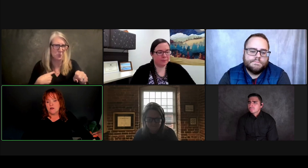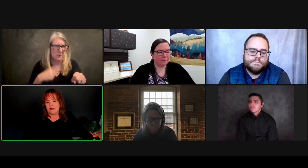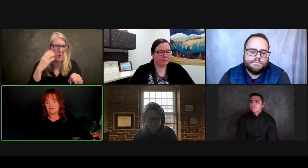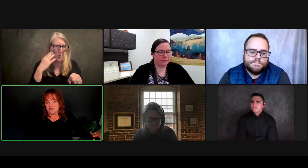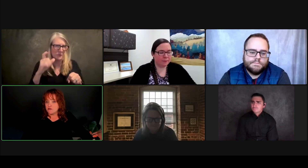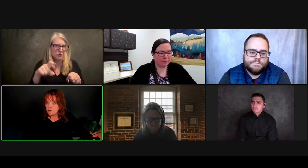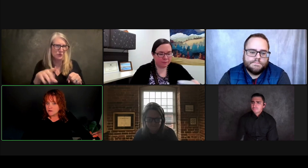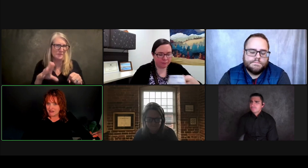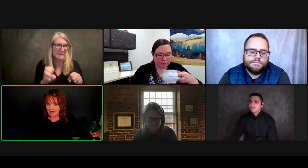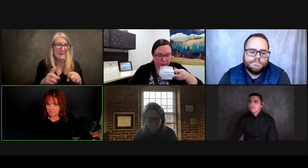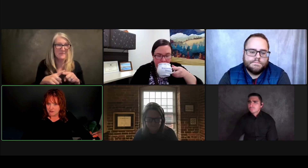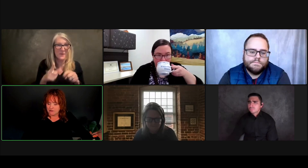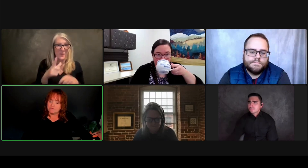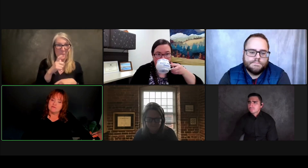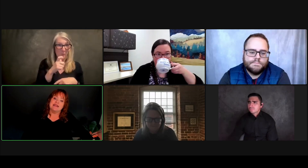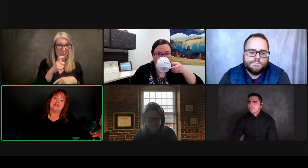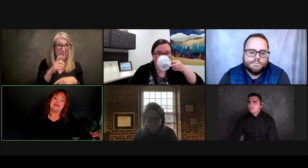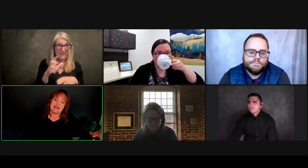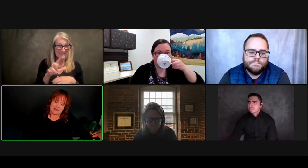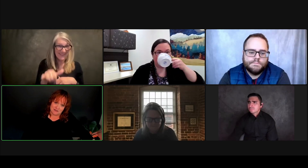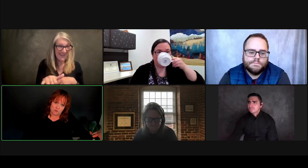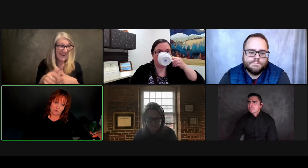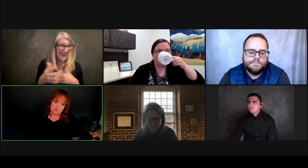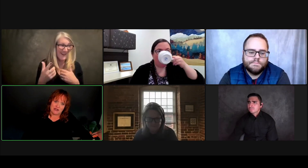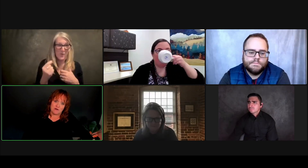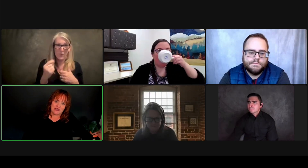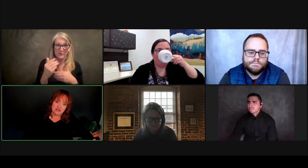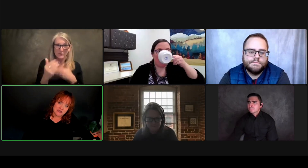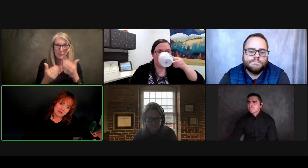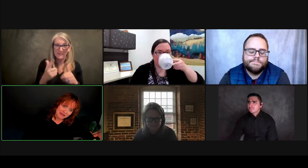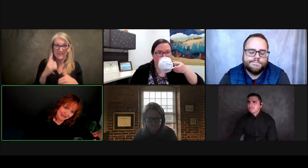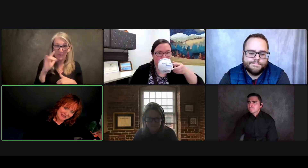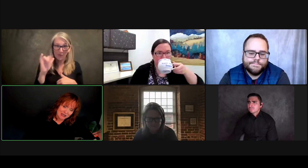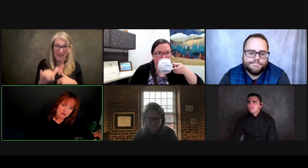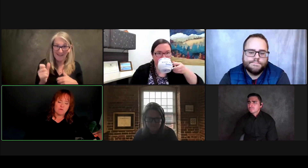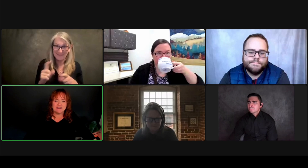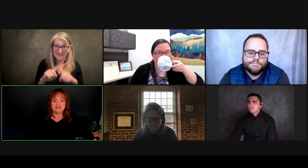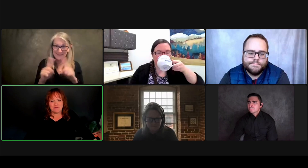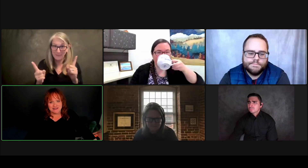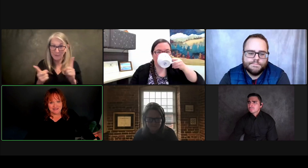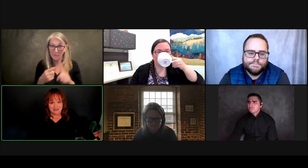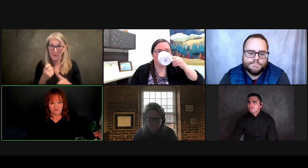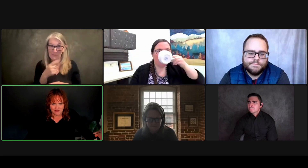should those be captioned? Yes, of course, we know they should be. But what's the process for that?